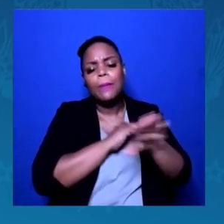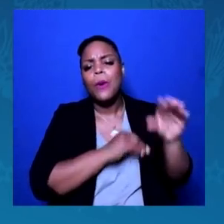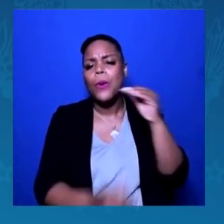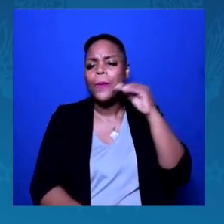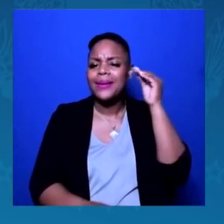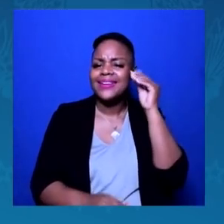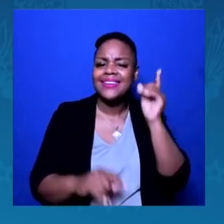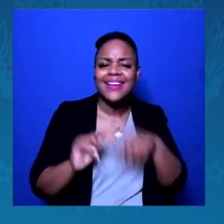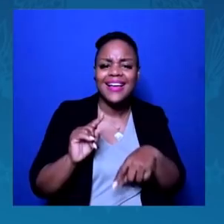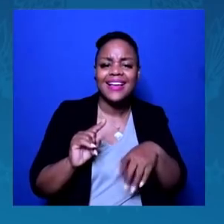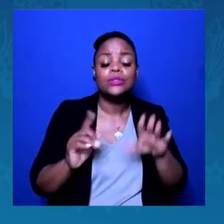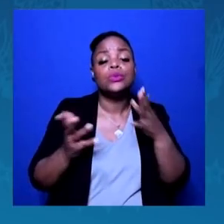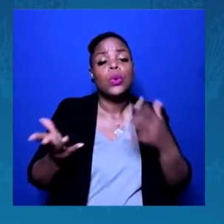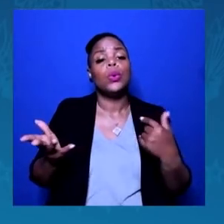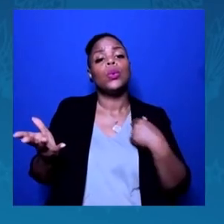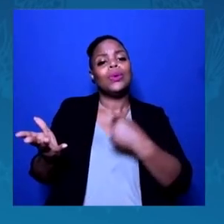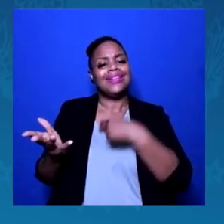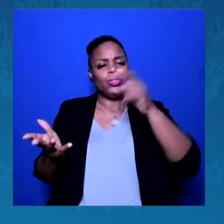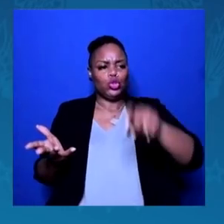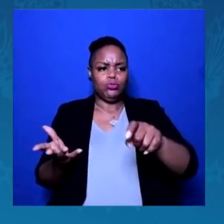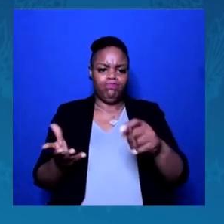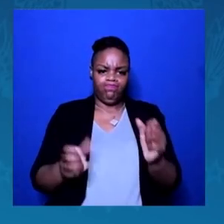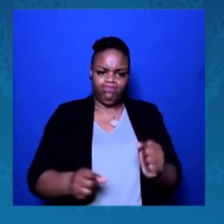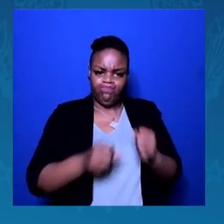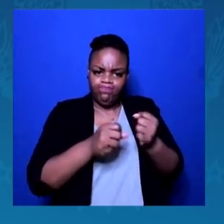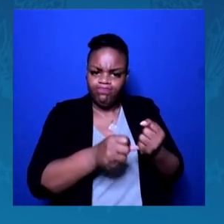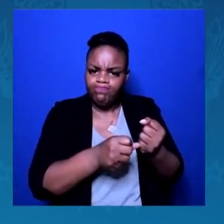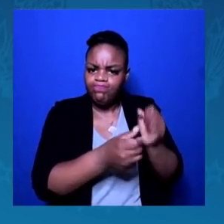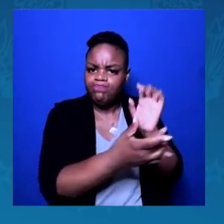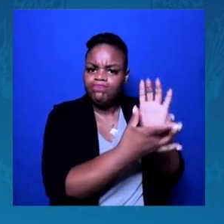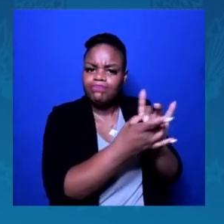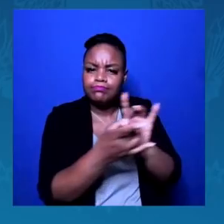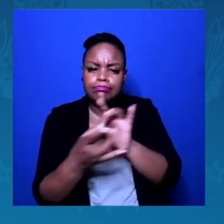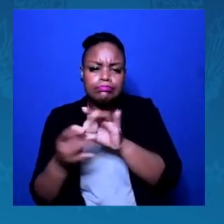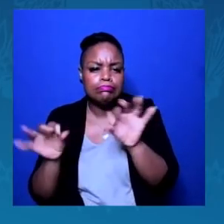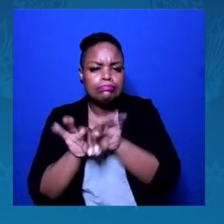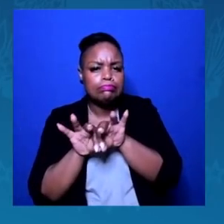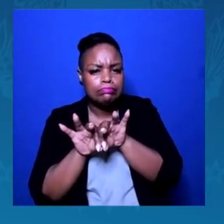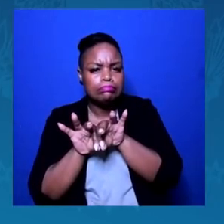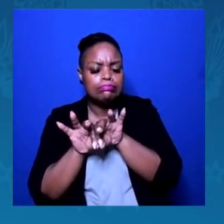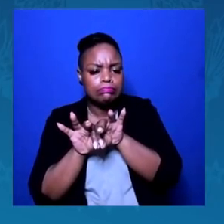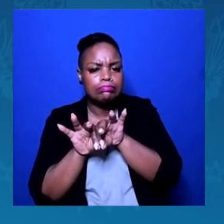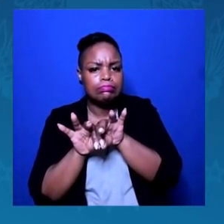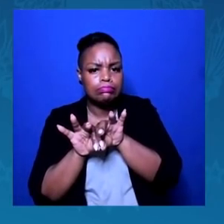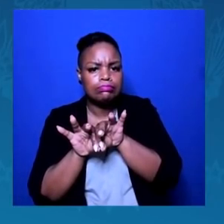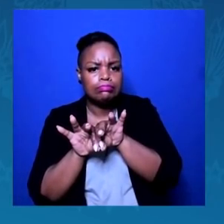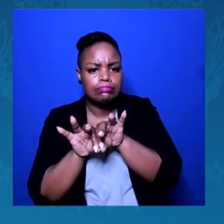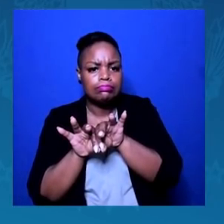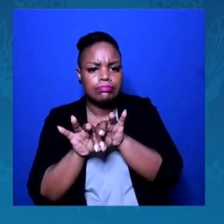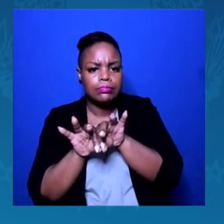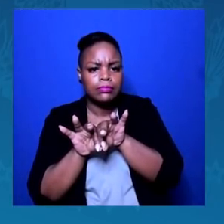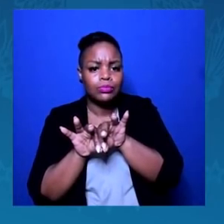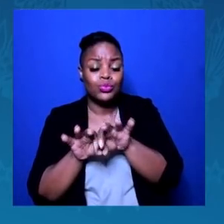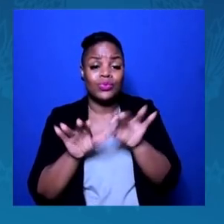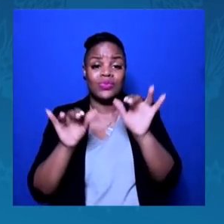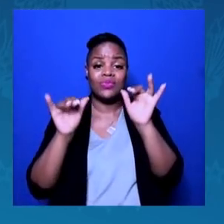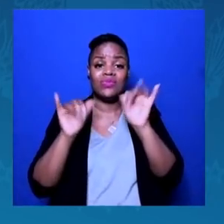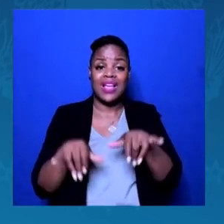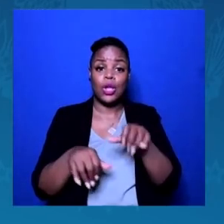around people to people, ties and relationships. And that is the work they do. And their safety and security is one of the highest priorities